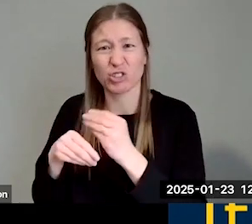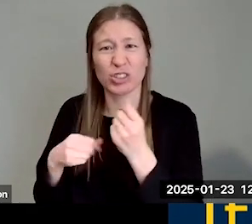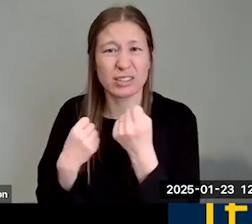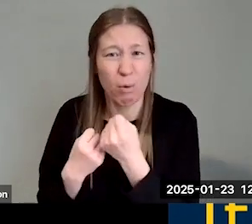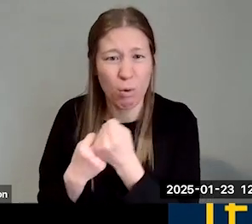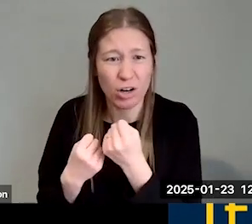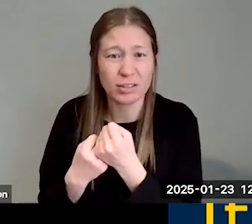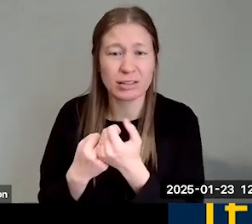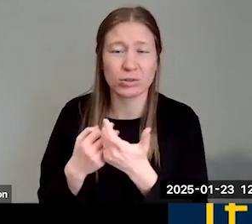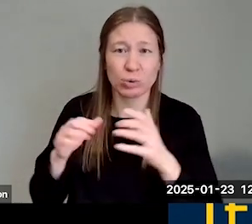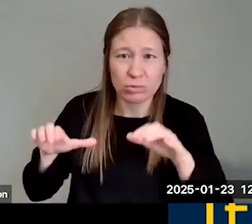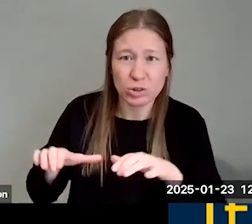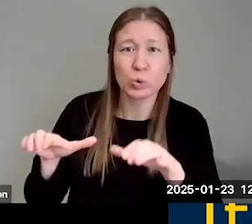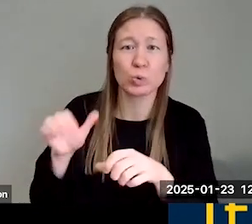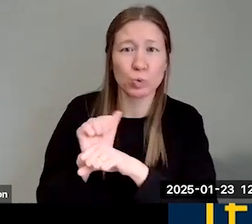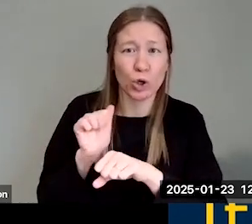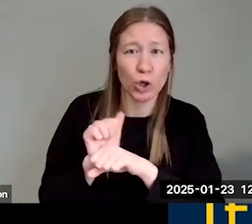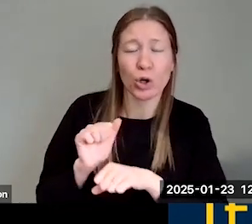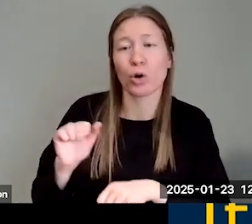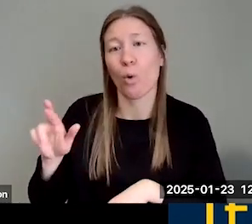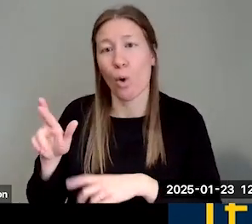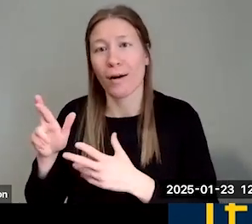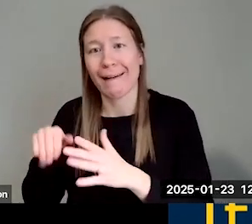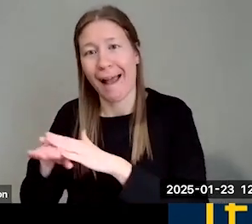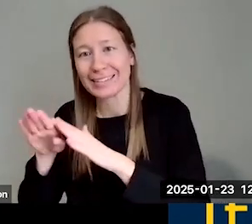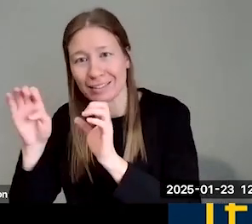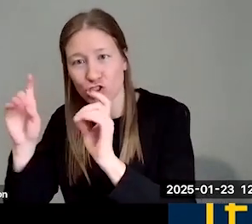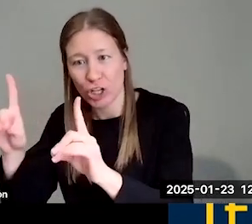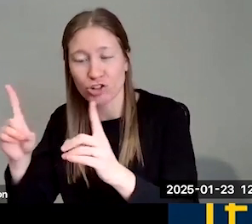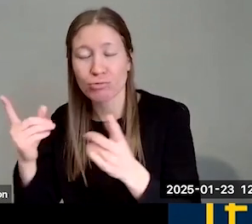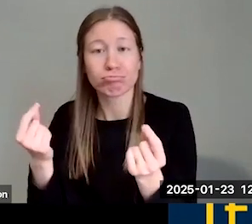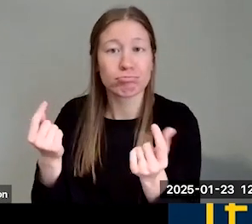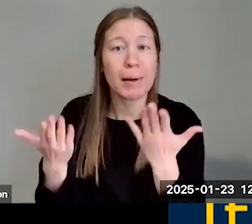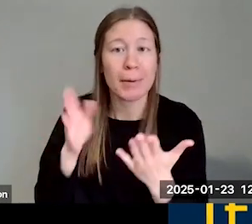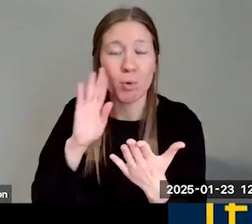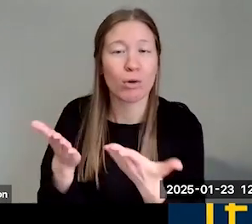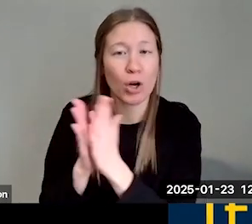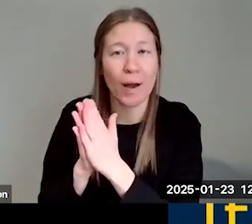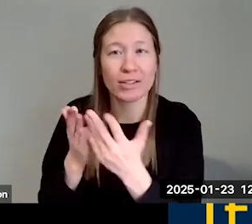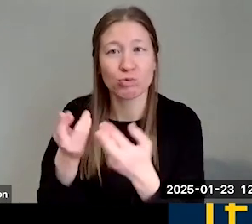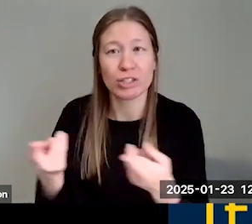or to access their education. They may request resources related to a disability